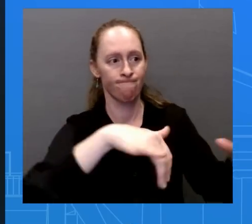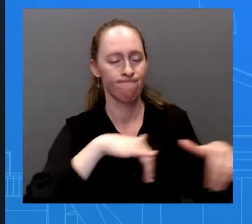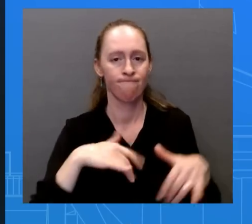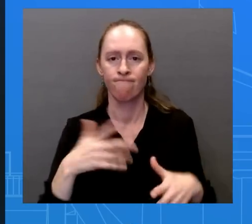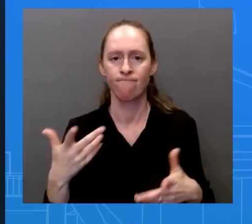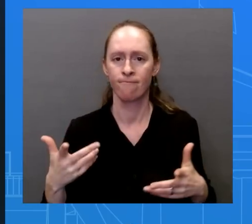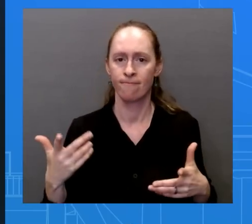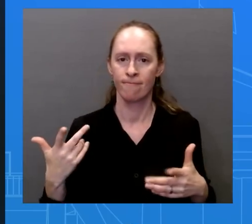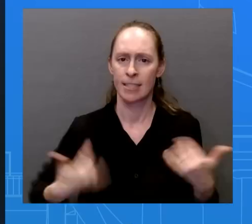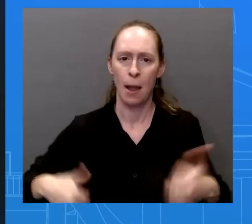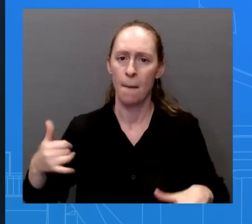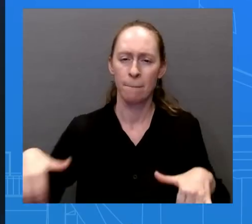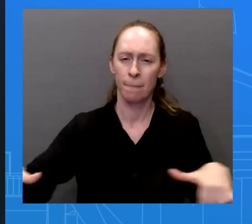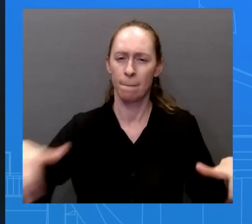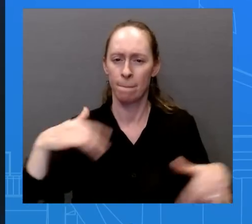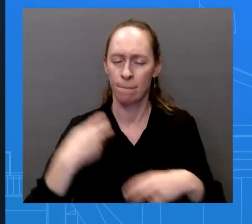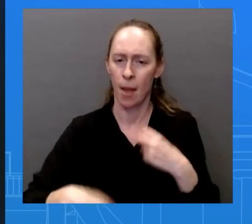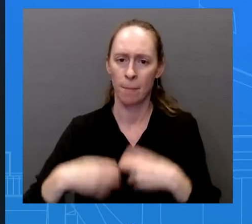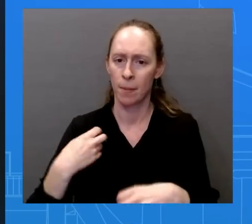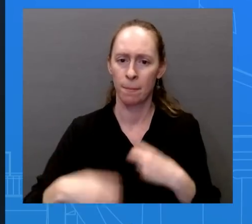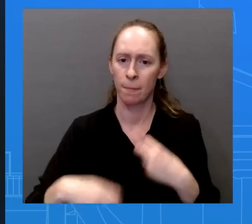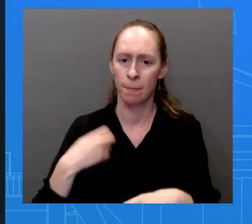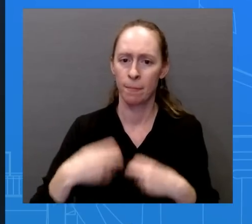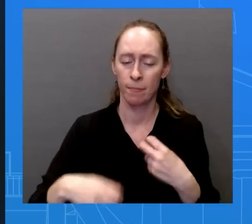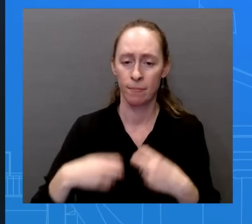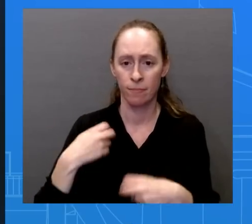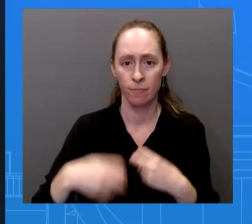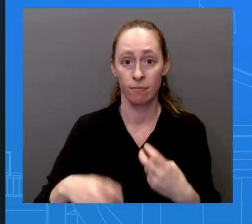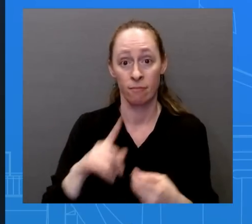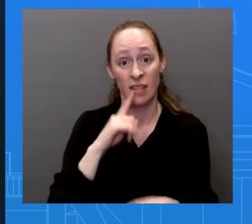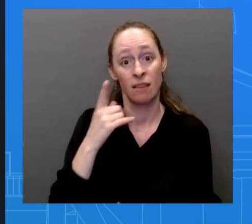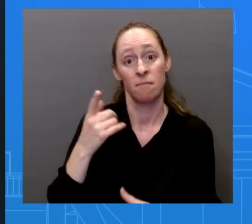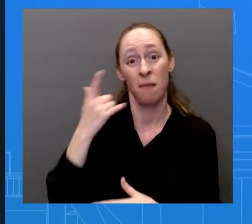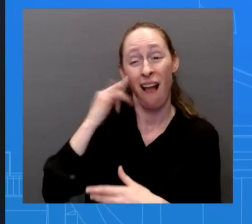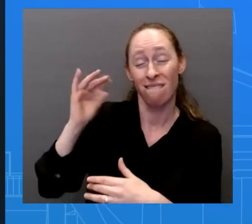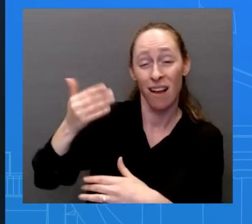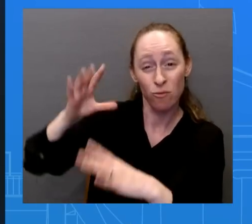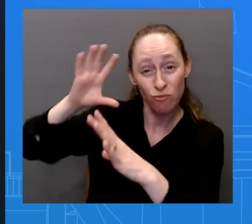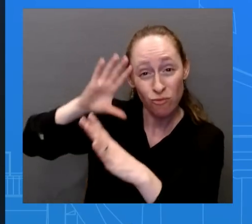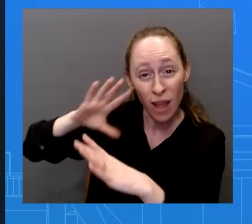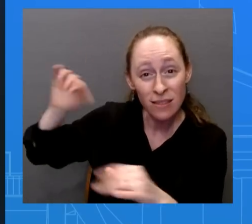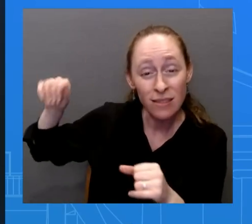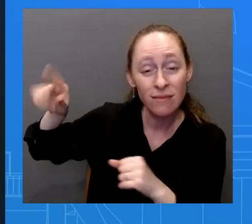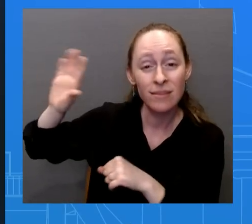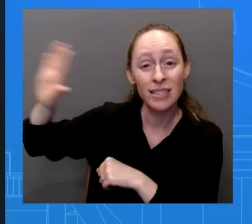because of the work that this President has done, we are in a better place to deal with those global challenges.